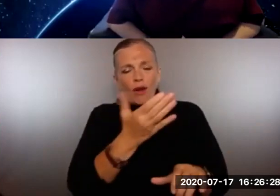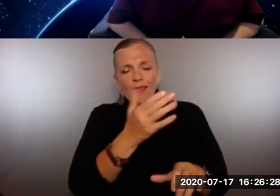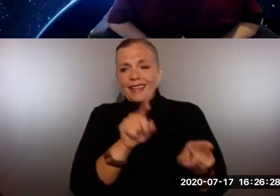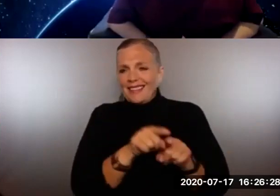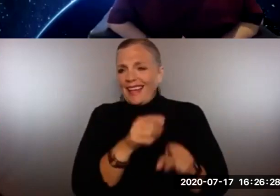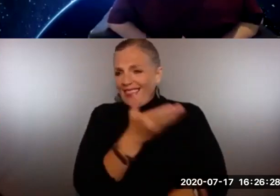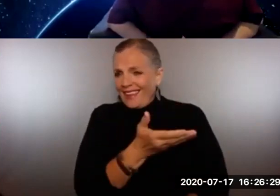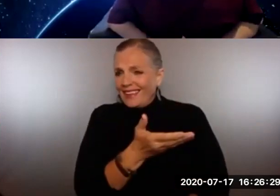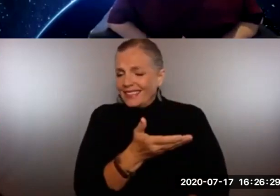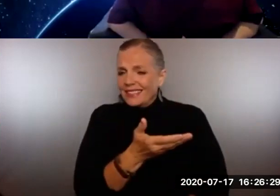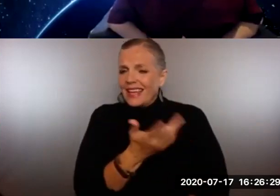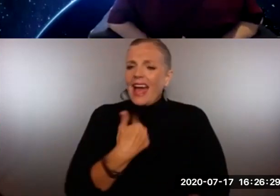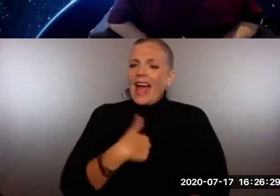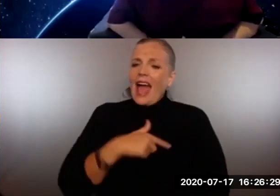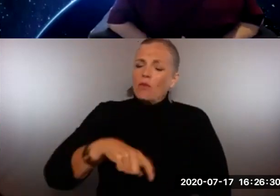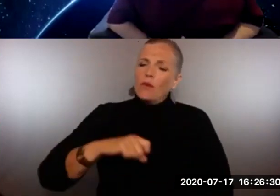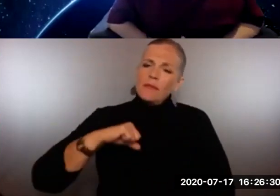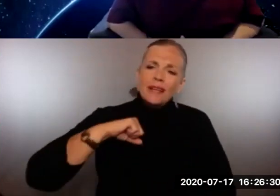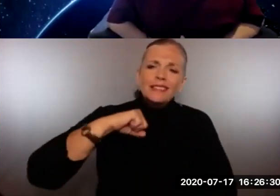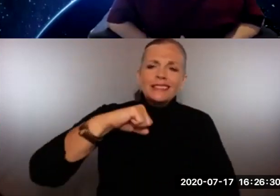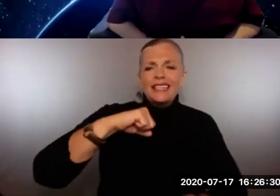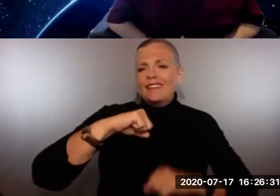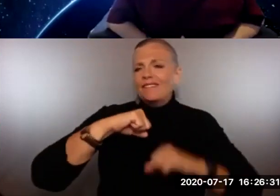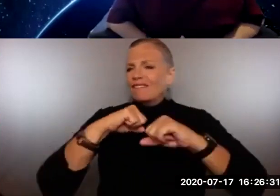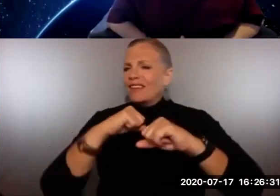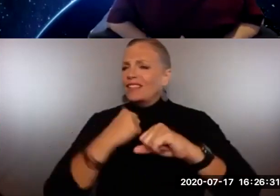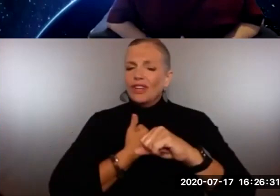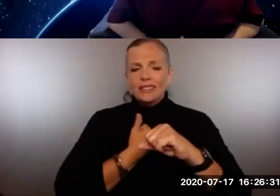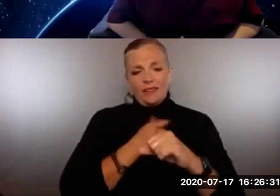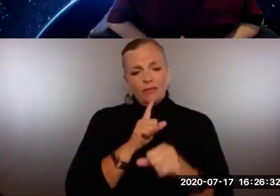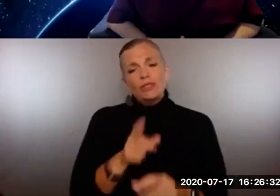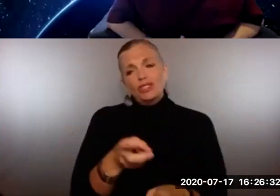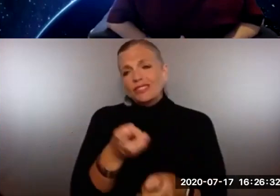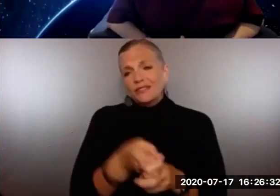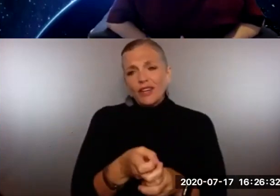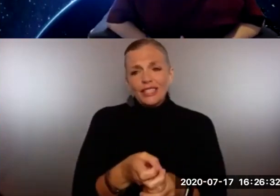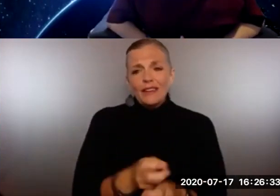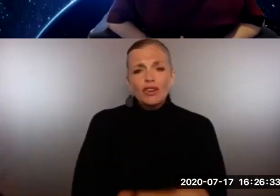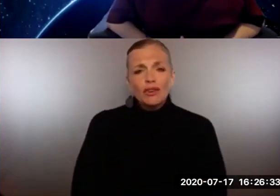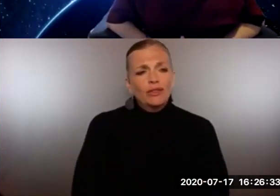I think can be very difficult. And we